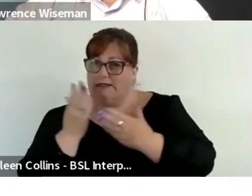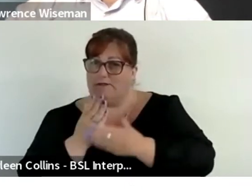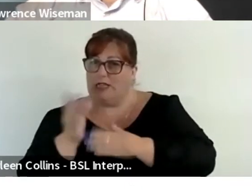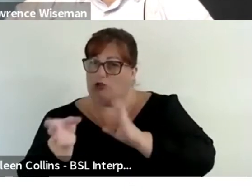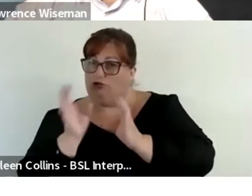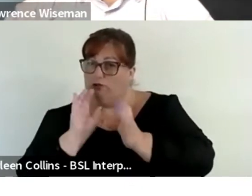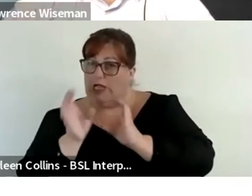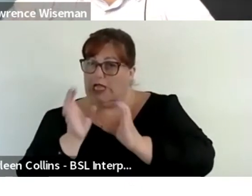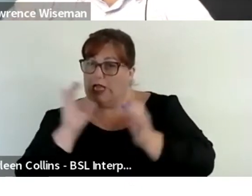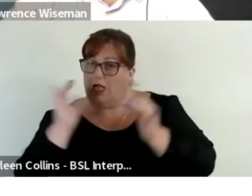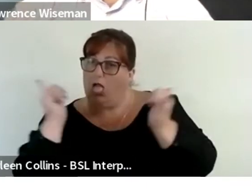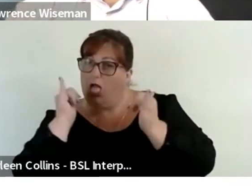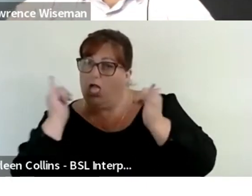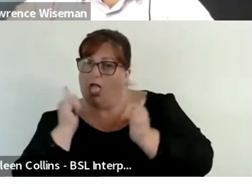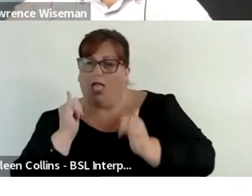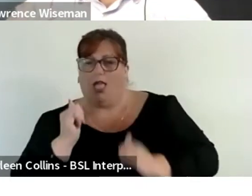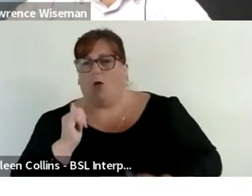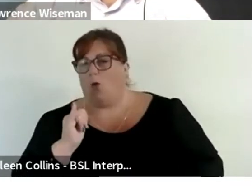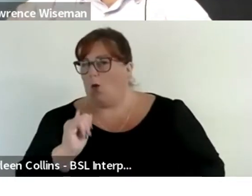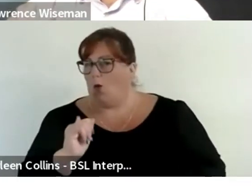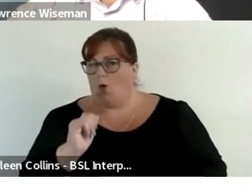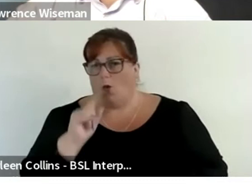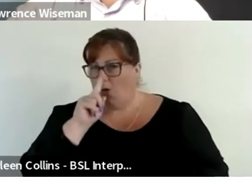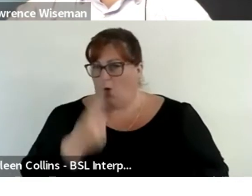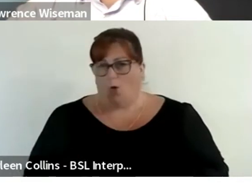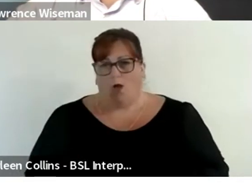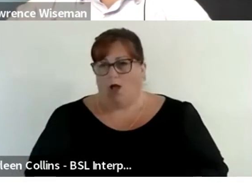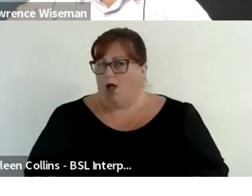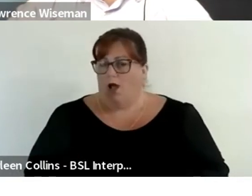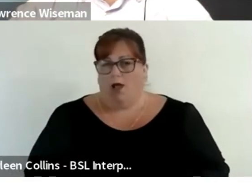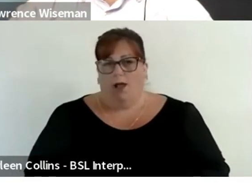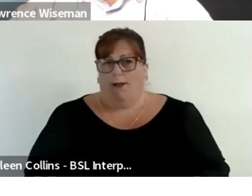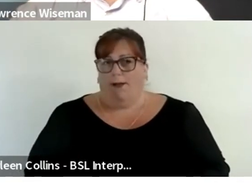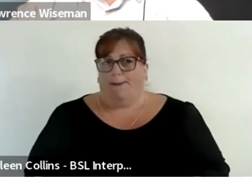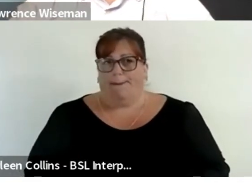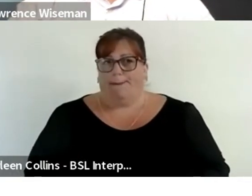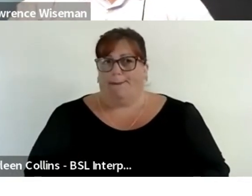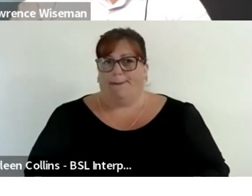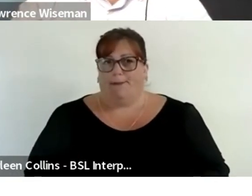Unfortunately, at many firms and organisations and teams that is one of